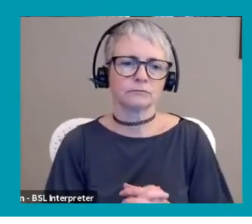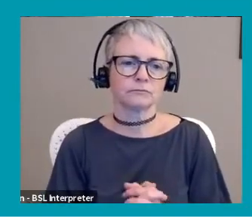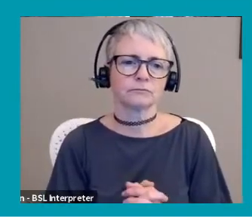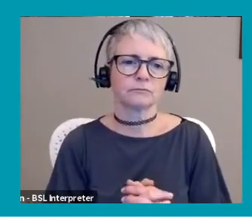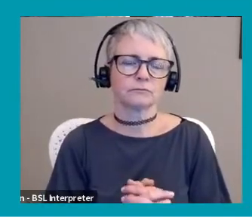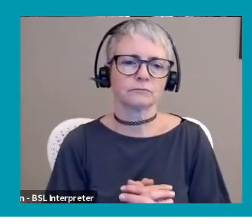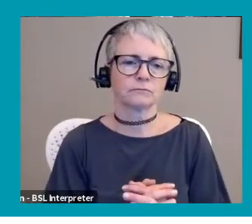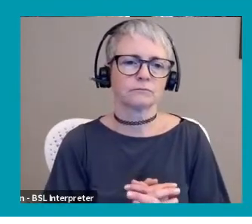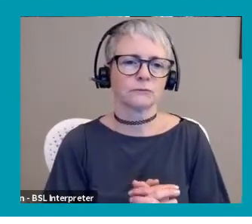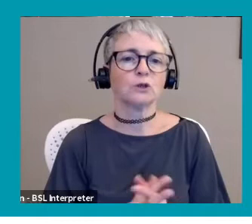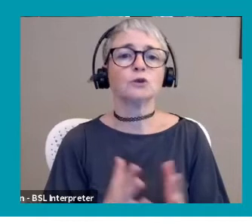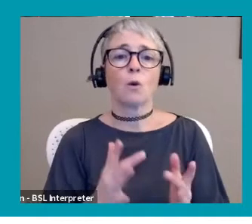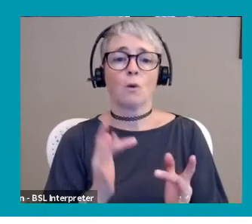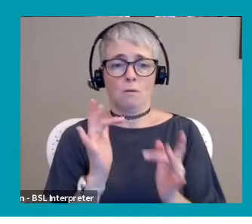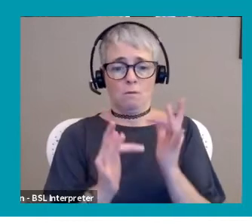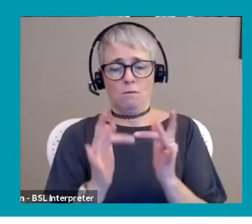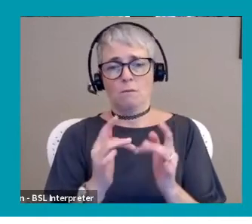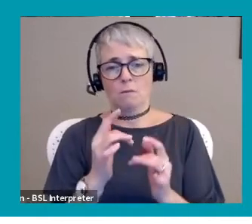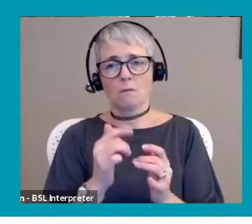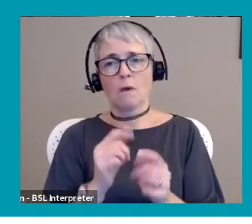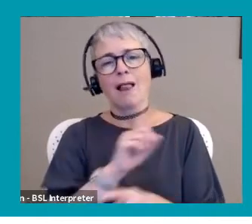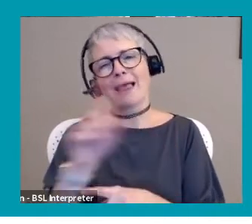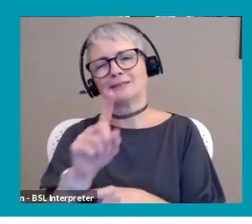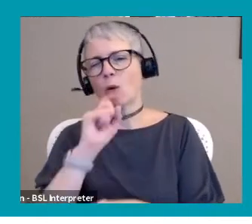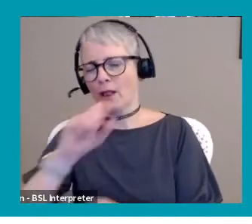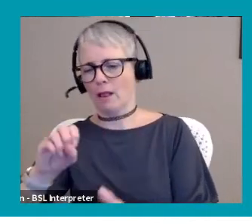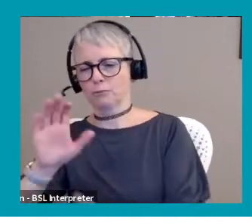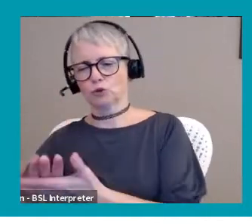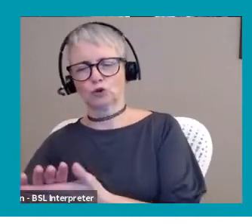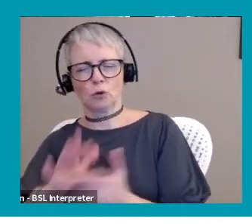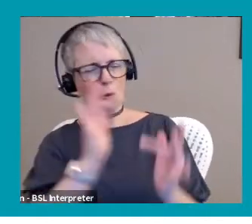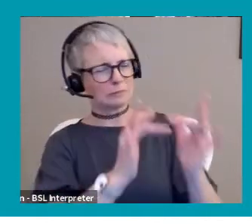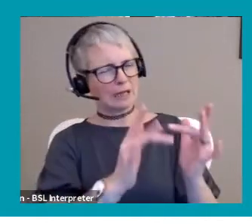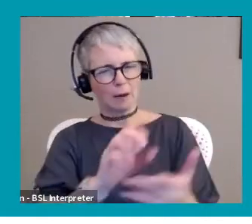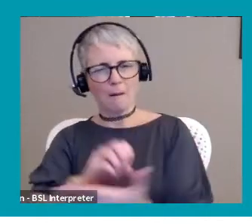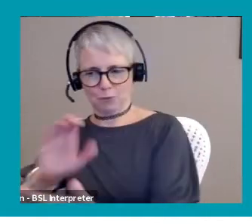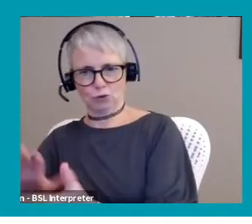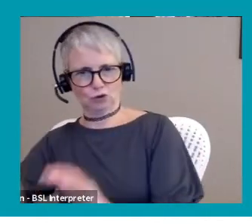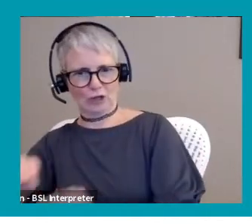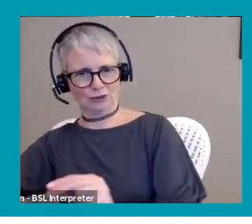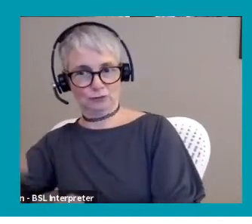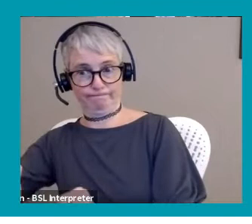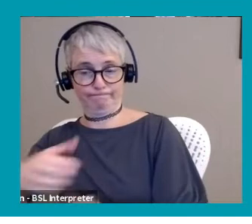UK and later on I will pop them in the chat box and also you have Evenbreak.